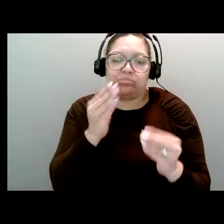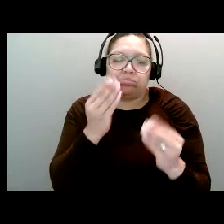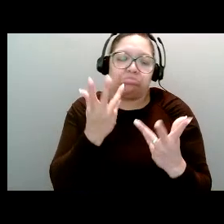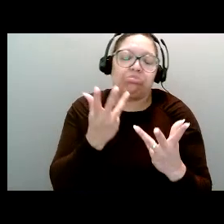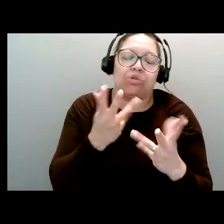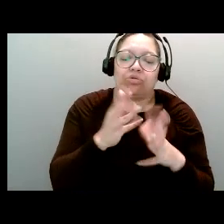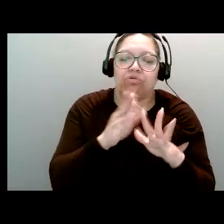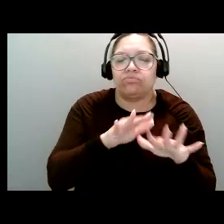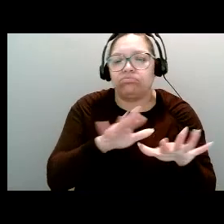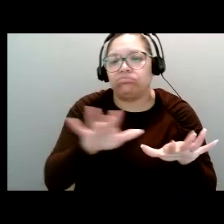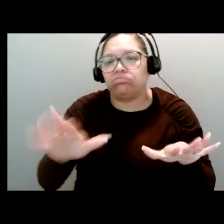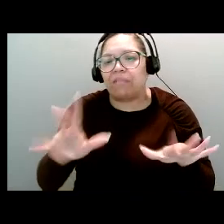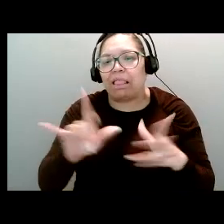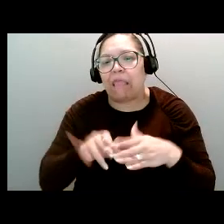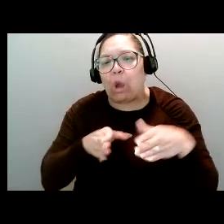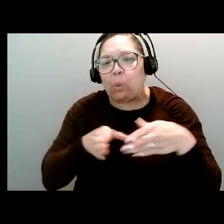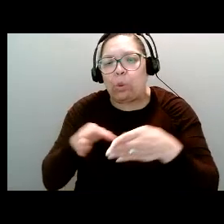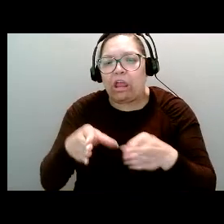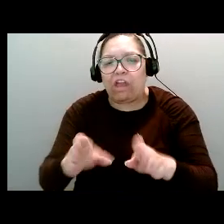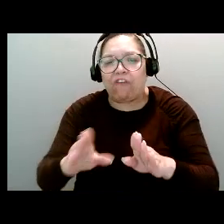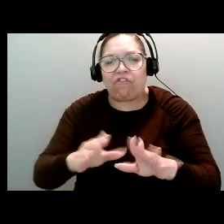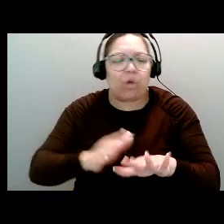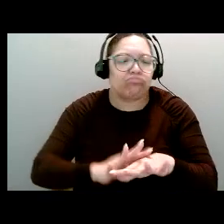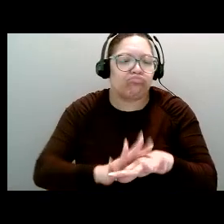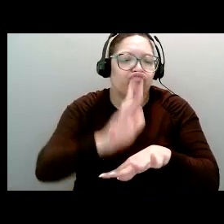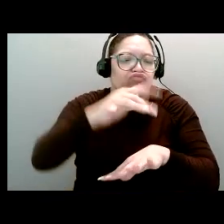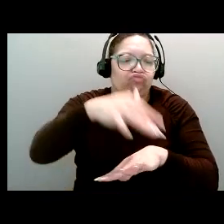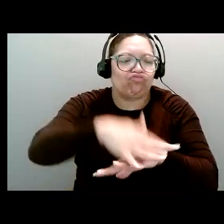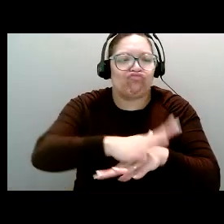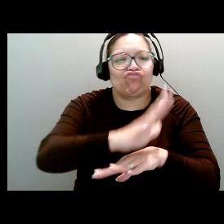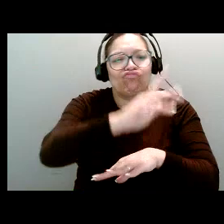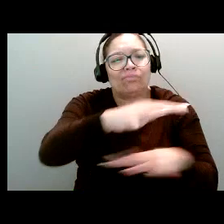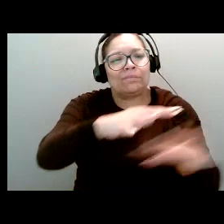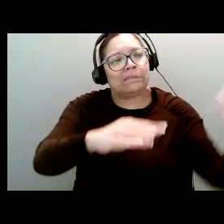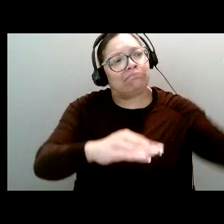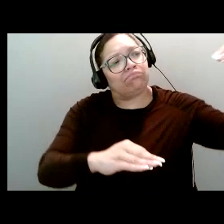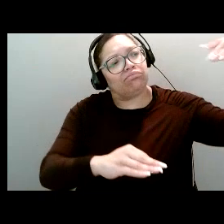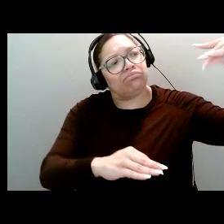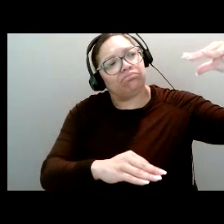River, the green rolling hills, the sun's rays pushing an anvil cloud through the sky.